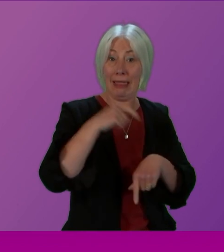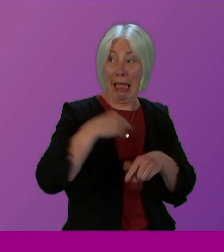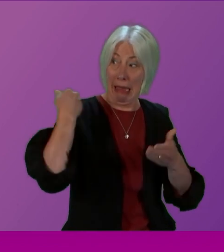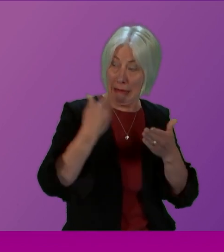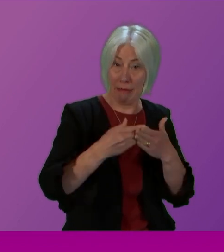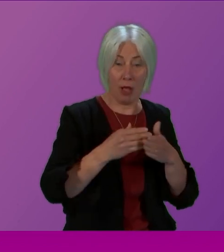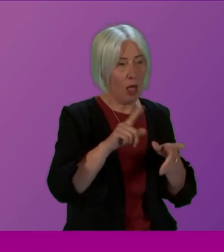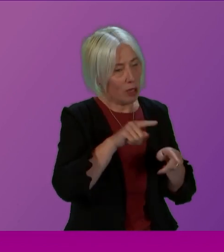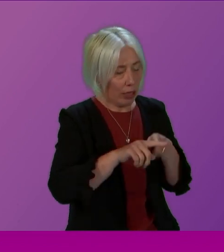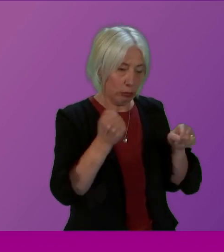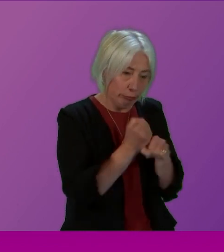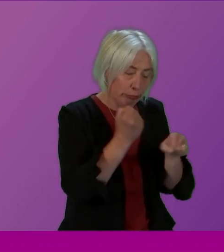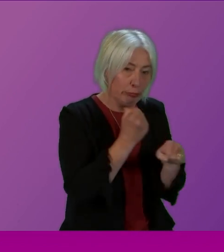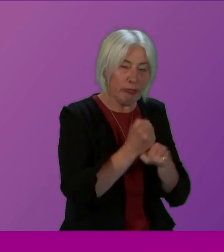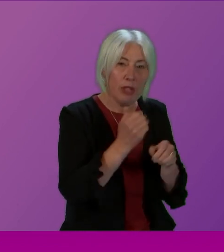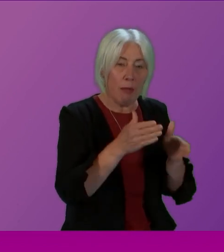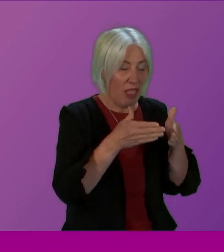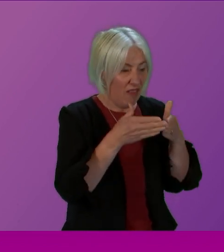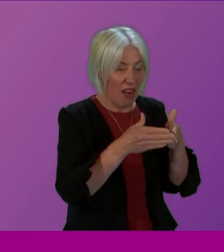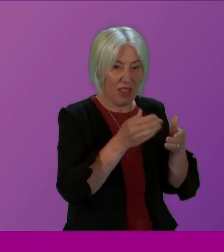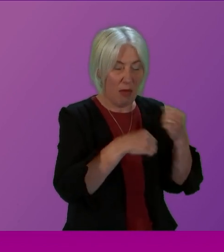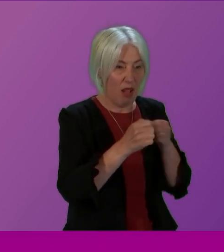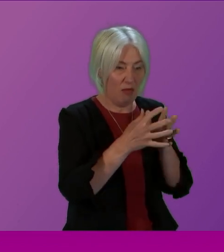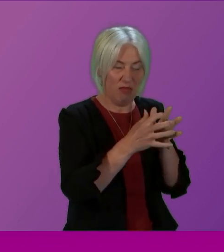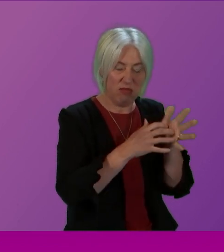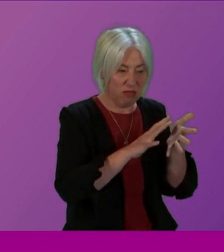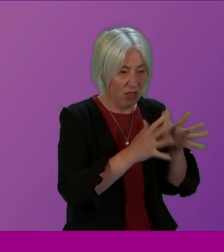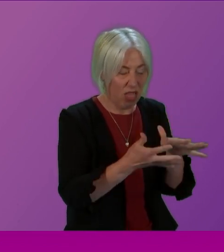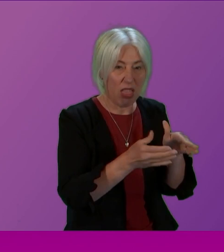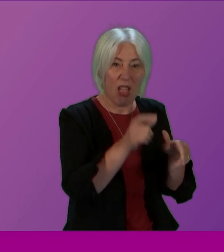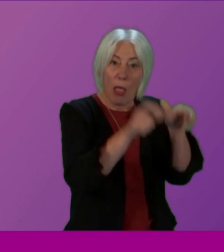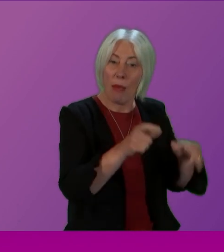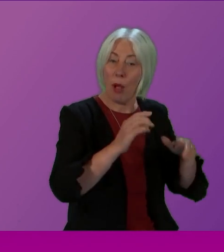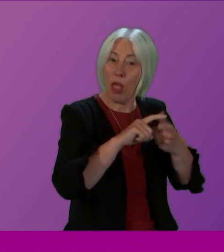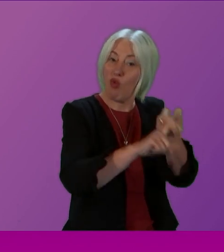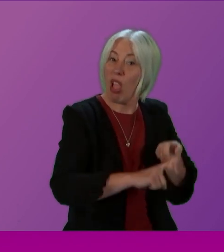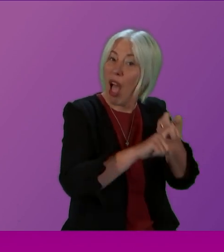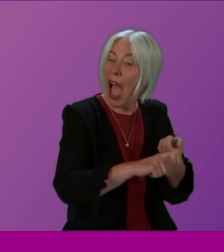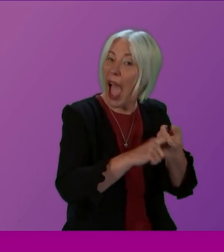in office, remain rusting hulks, and the islanders who rely on them remain without those vital links.